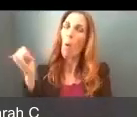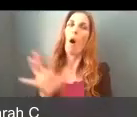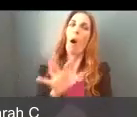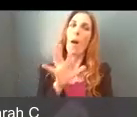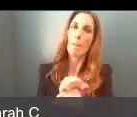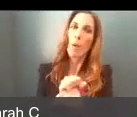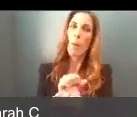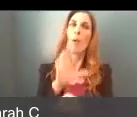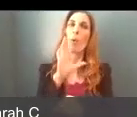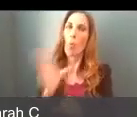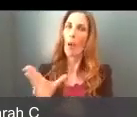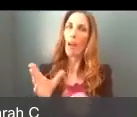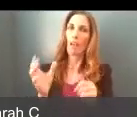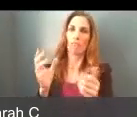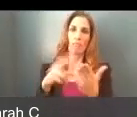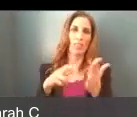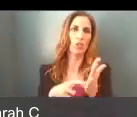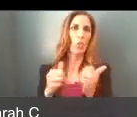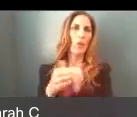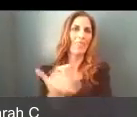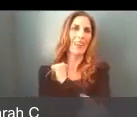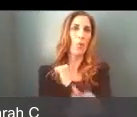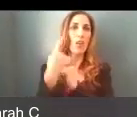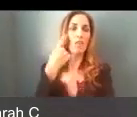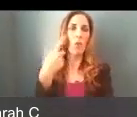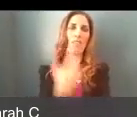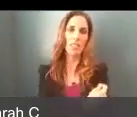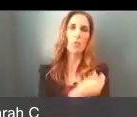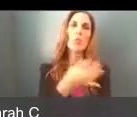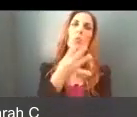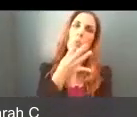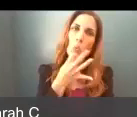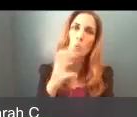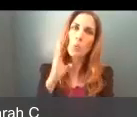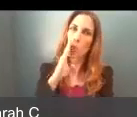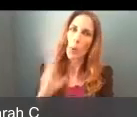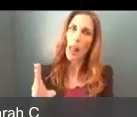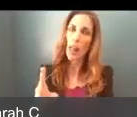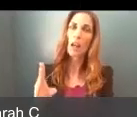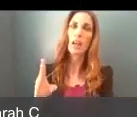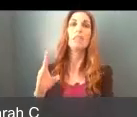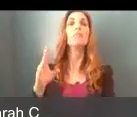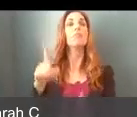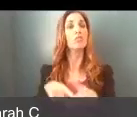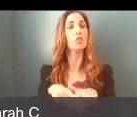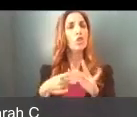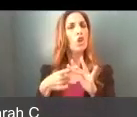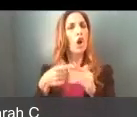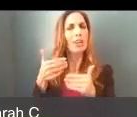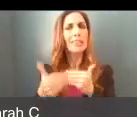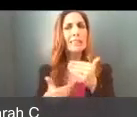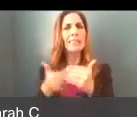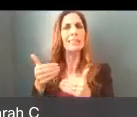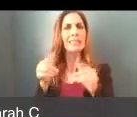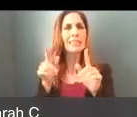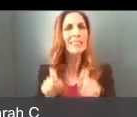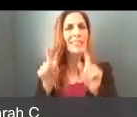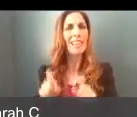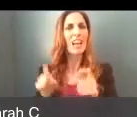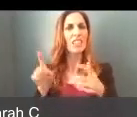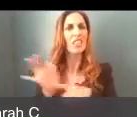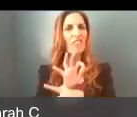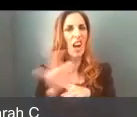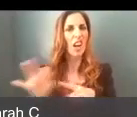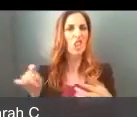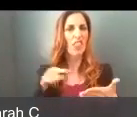for vaccine. Our team has started a soft launch and is testing this function this week and we plan to